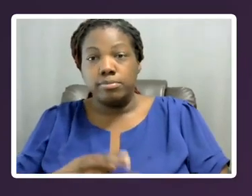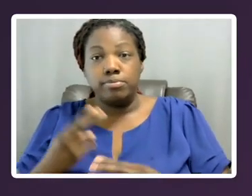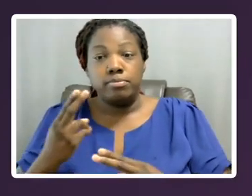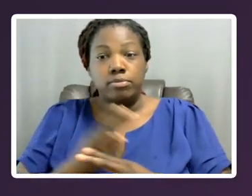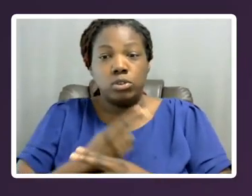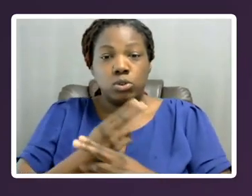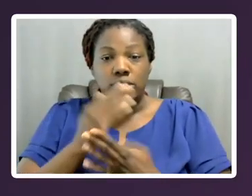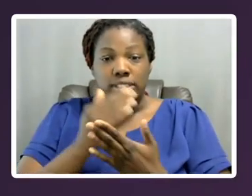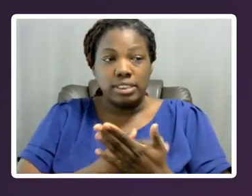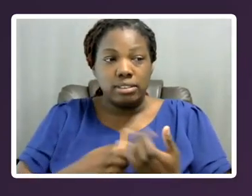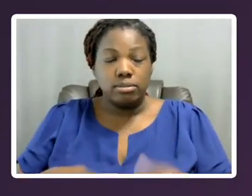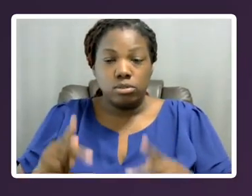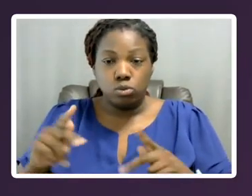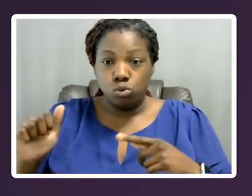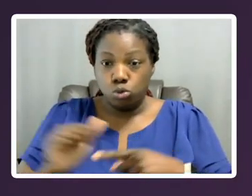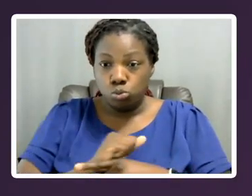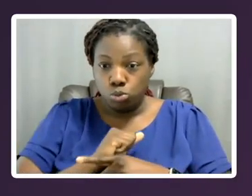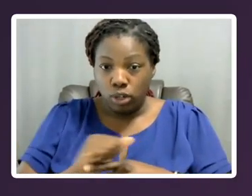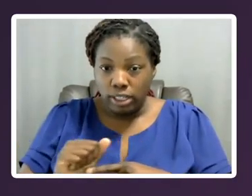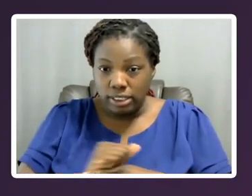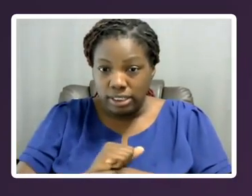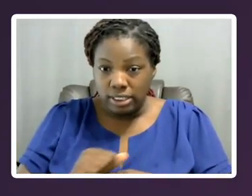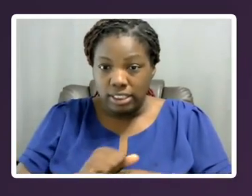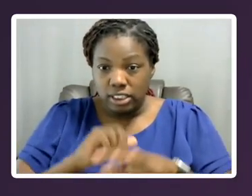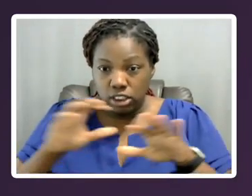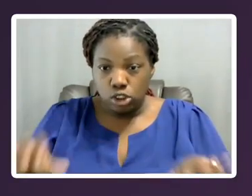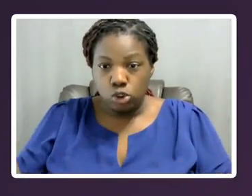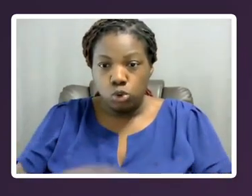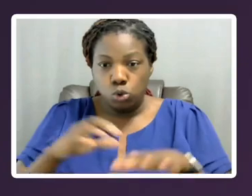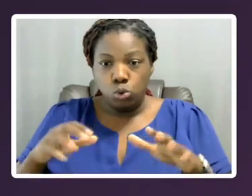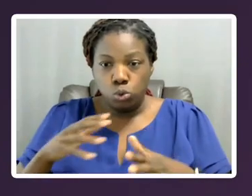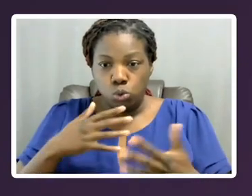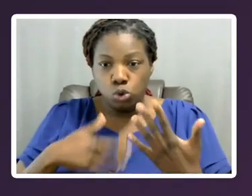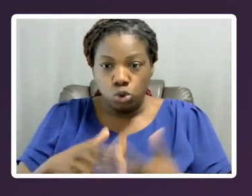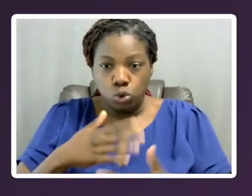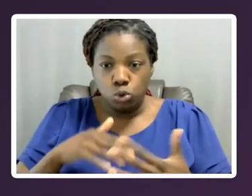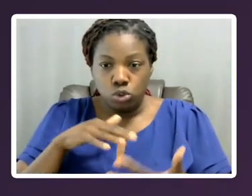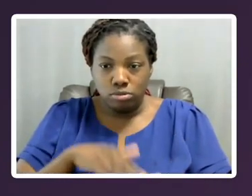to practice and do social studies, just as we have here in this slide.